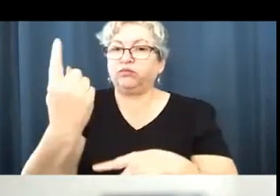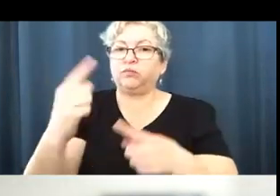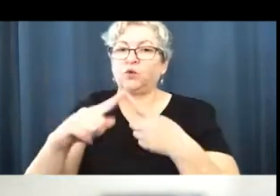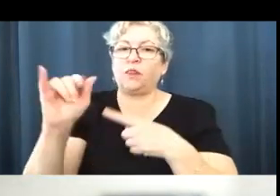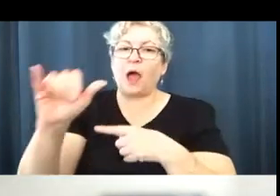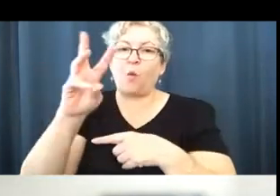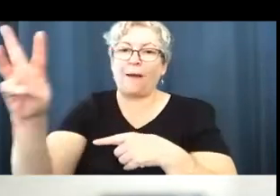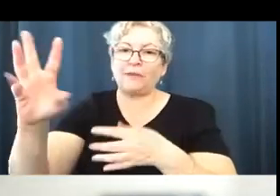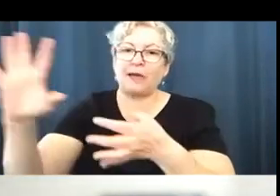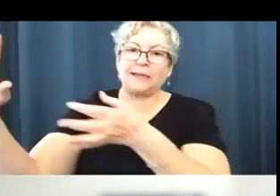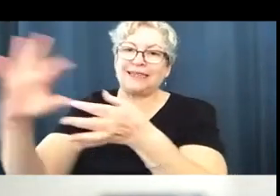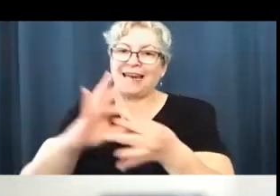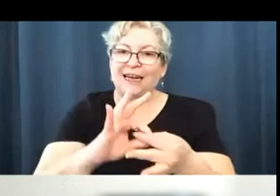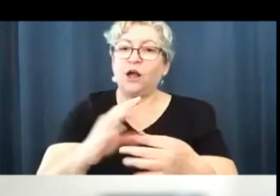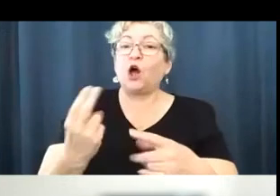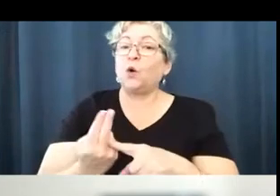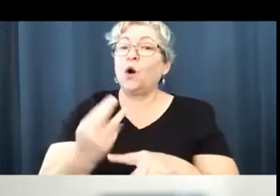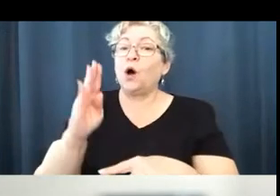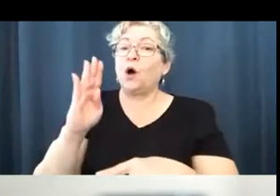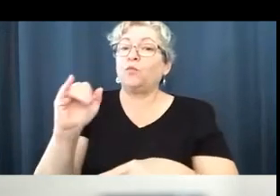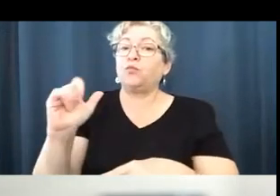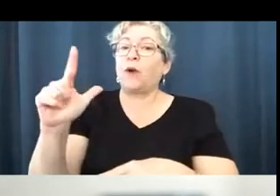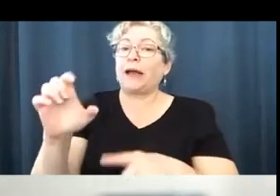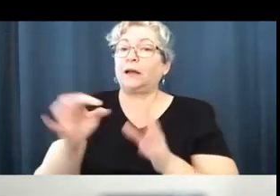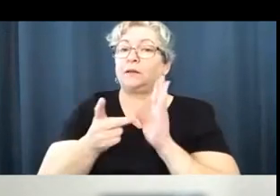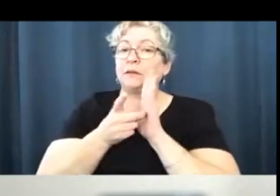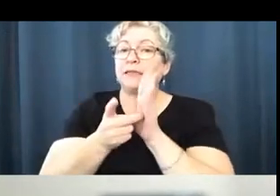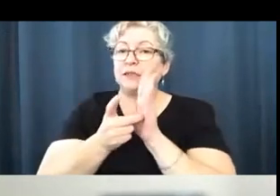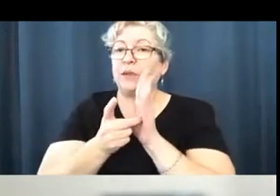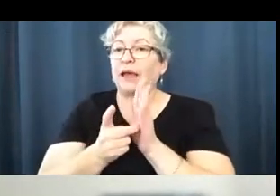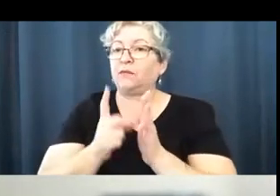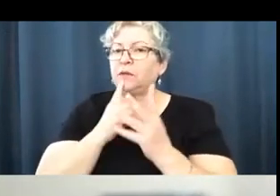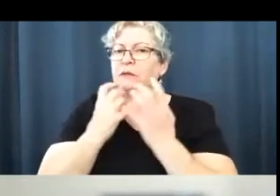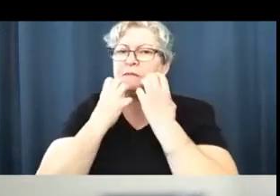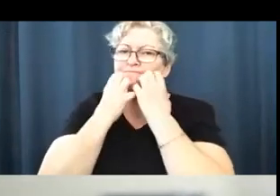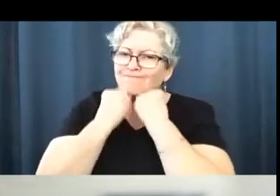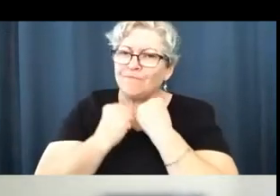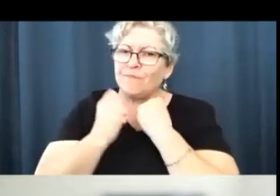I also might use a Braille display, which is very interesting which is invaluable to a person who's both deaf-blind.